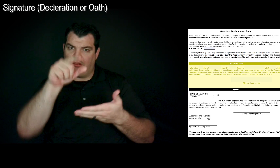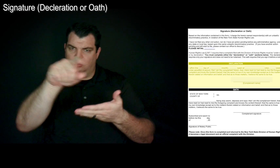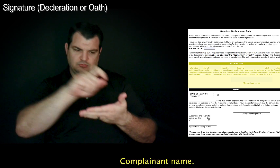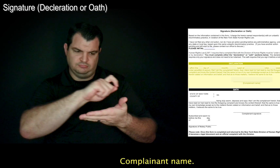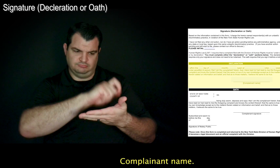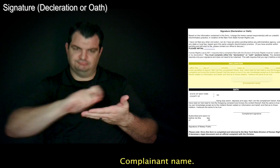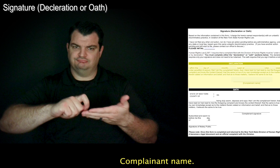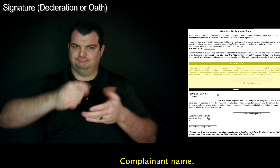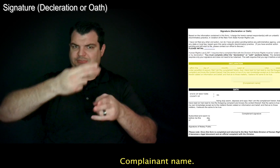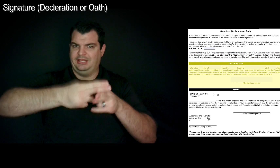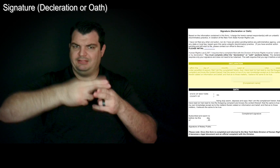Complainant name.